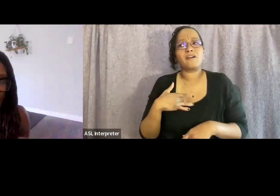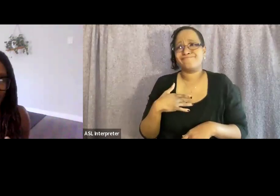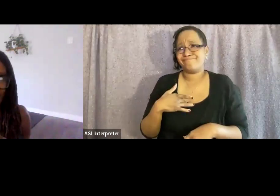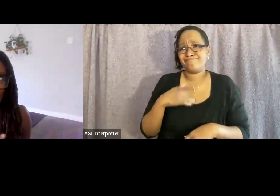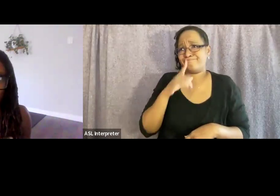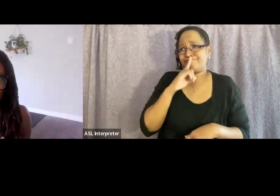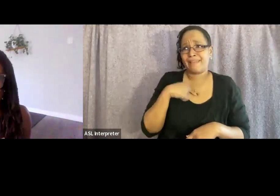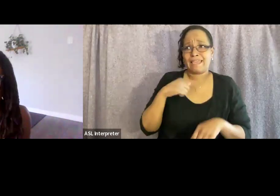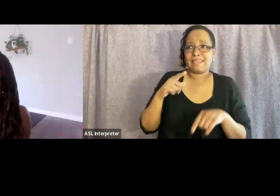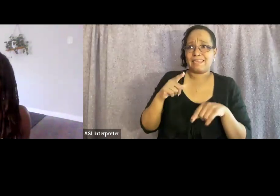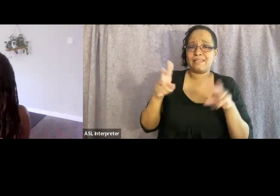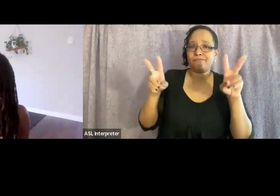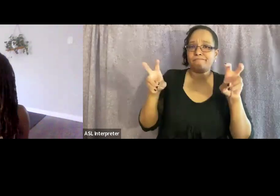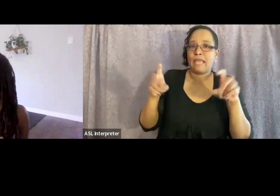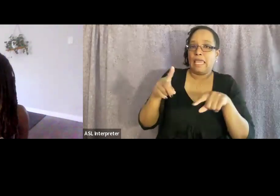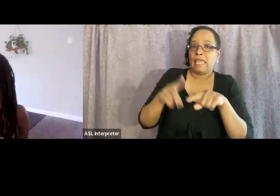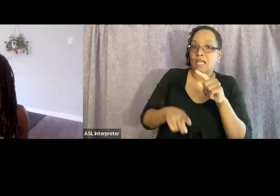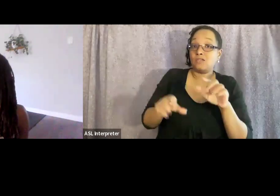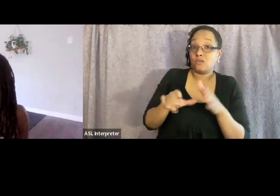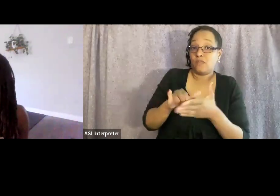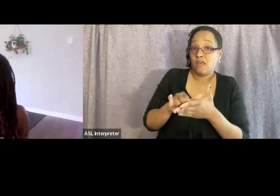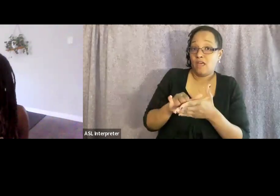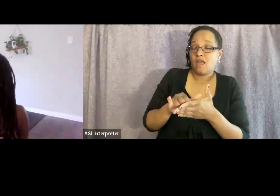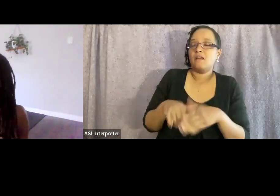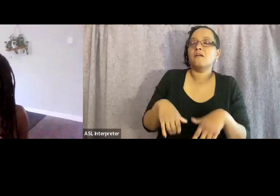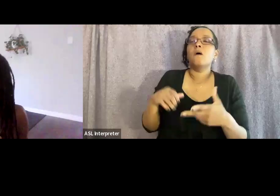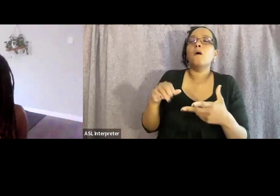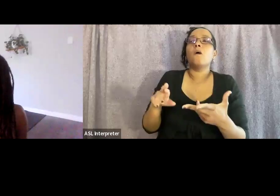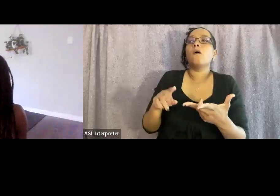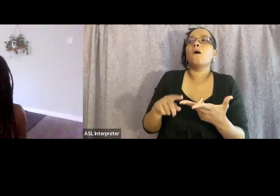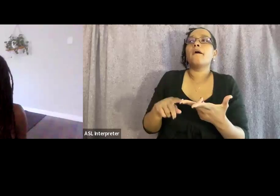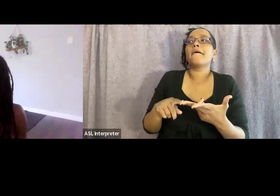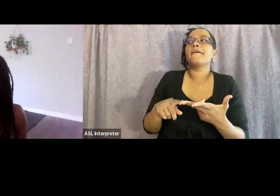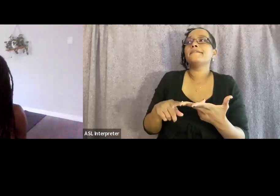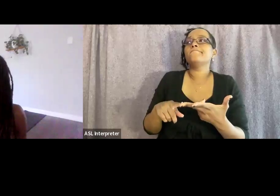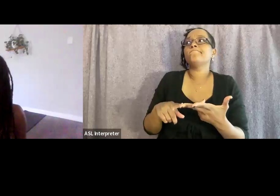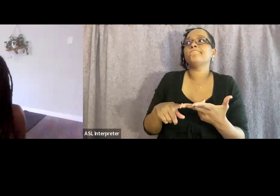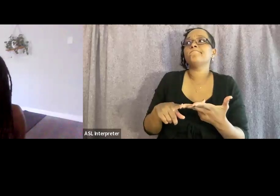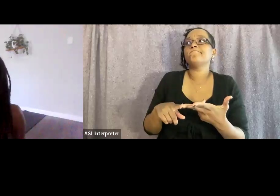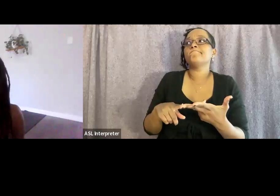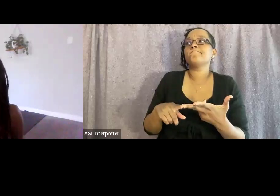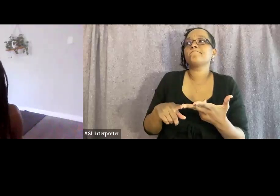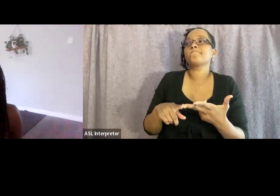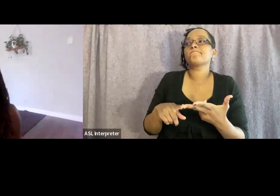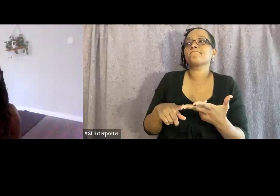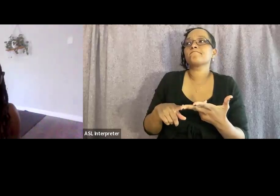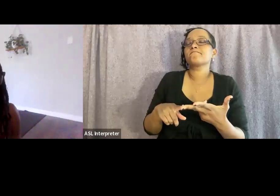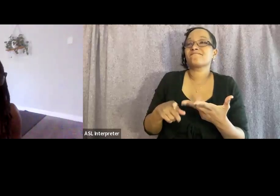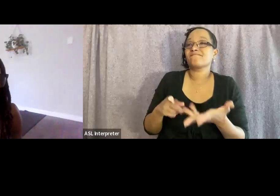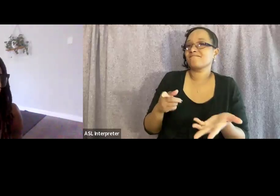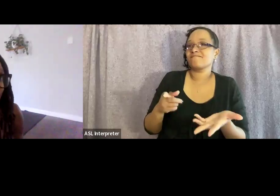and I'm putting that in quotation marks, or you simply want to say no,